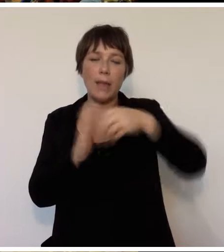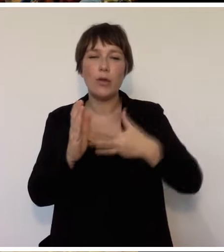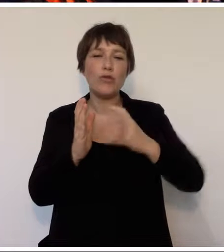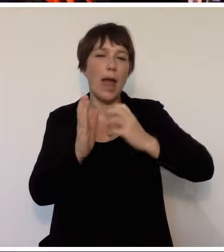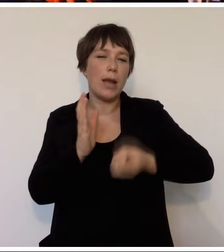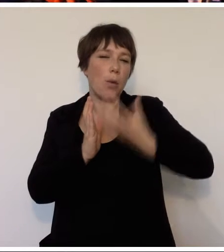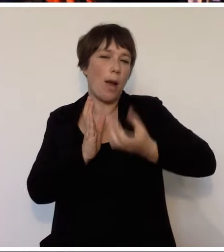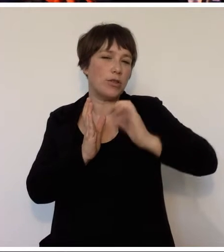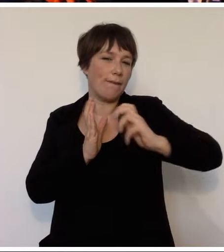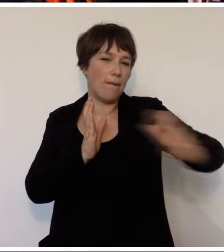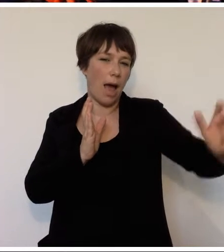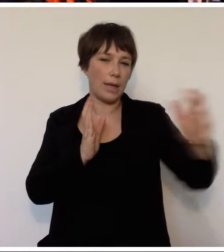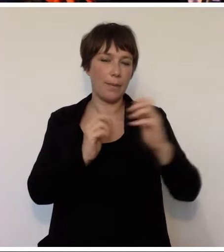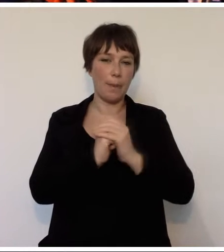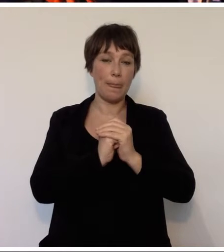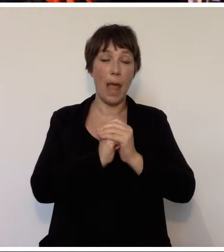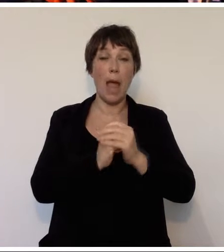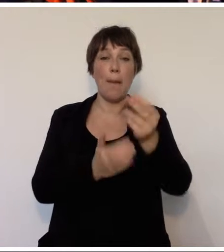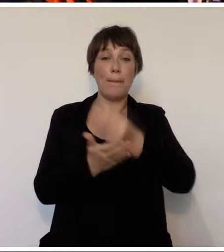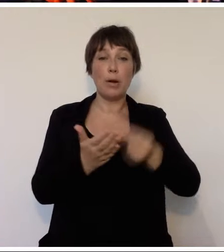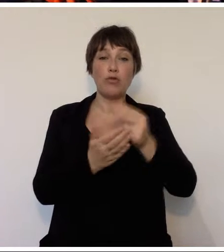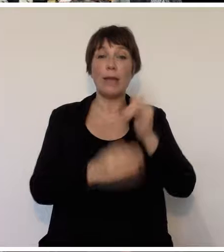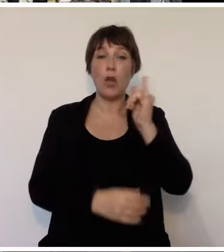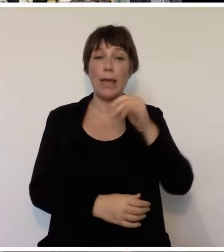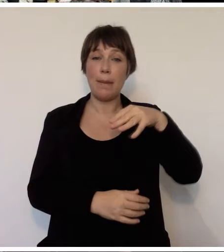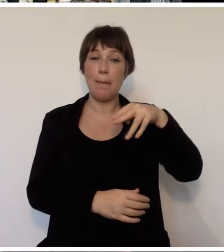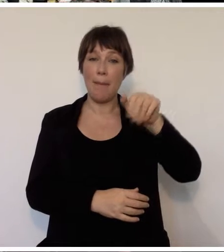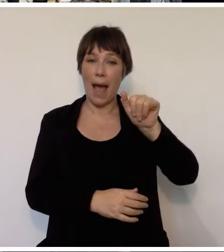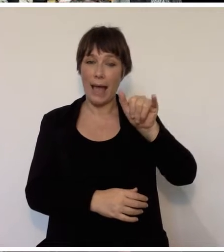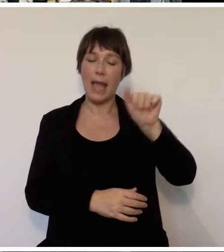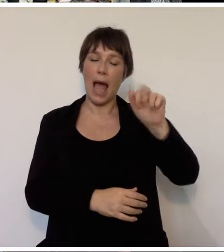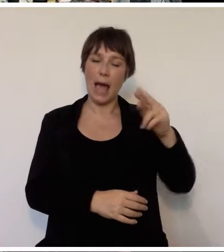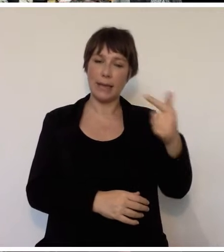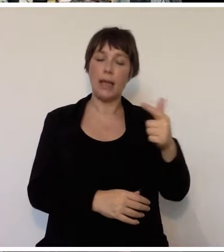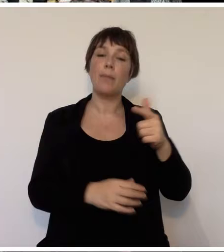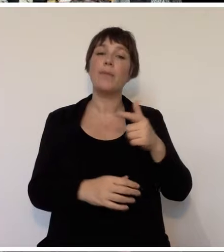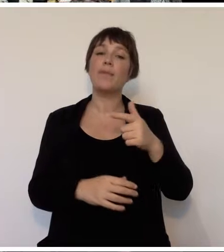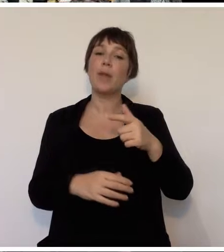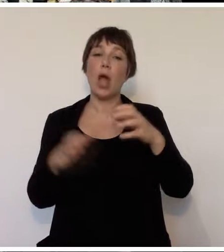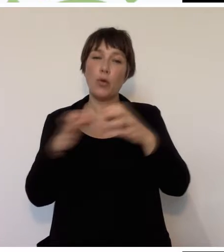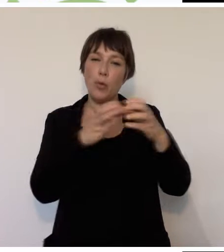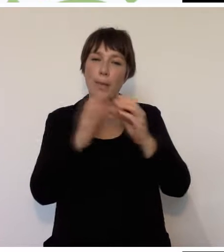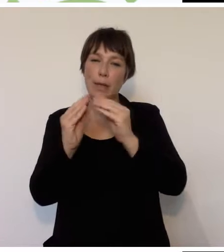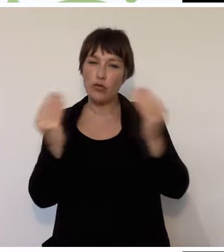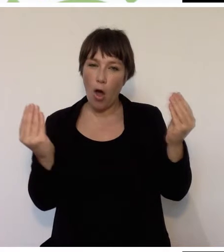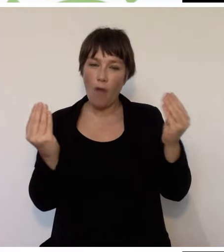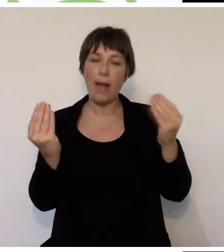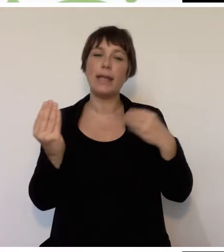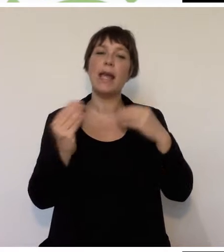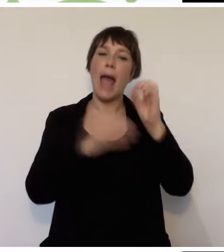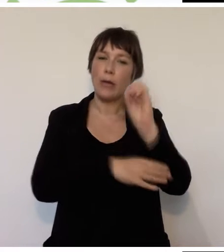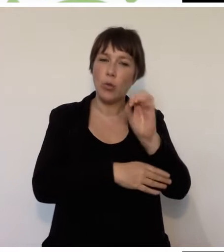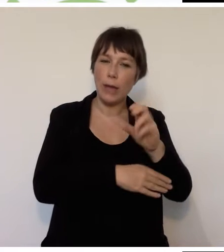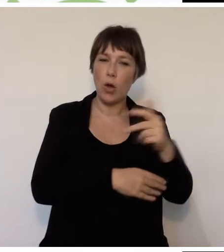the knowledge among people thanks to it's been a language made of many languages with in my art